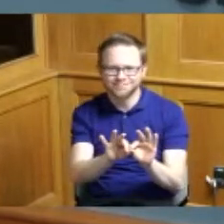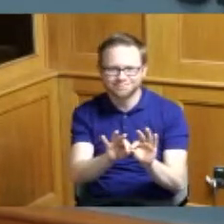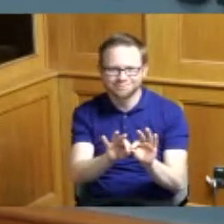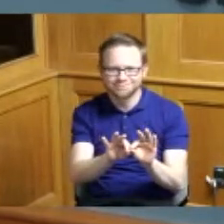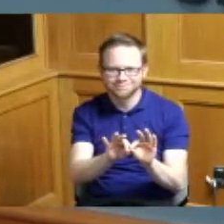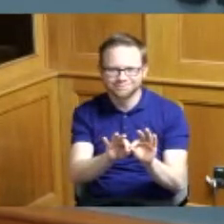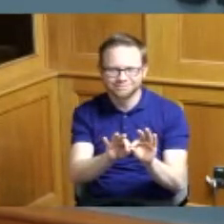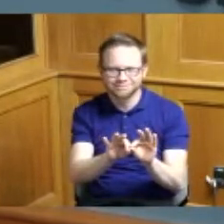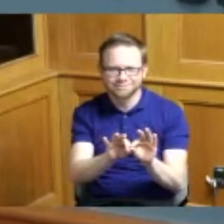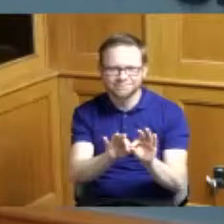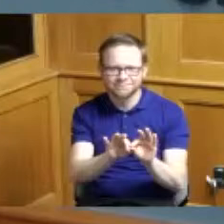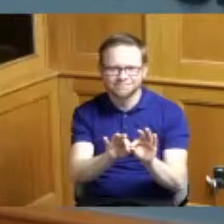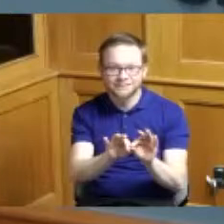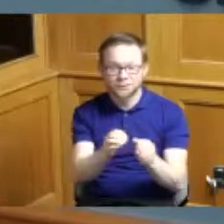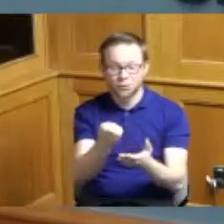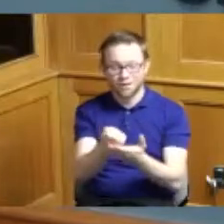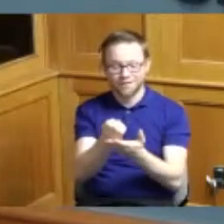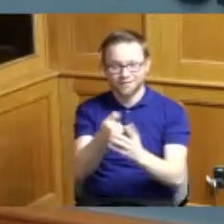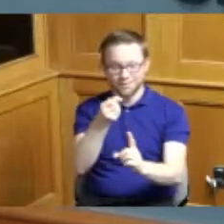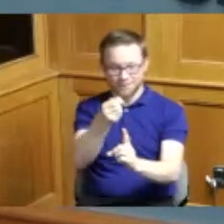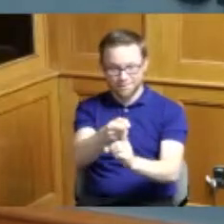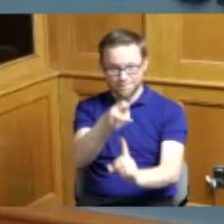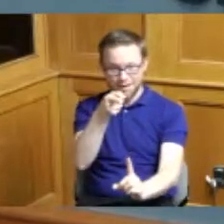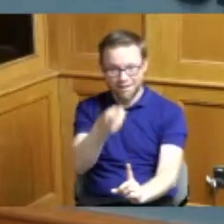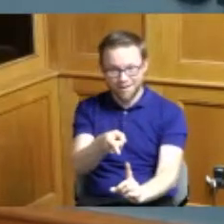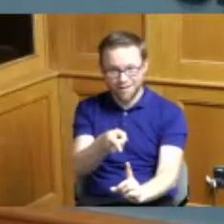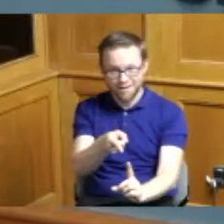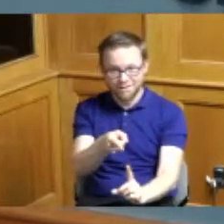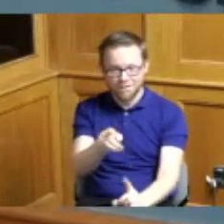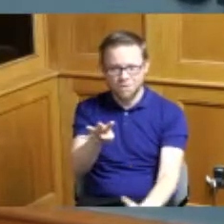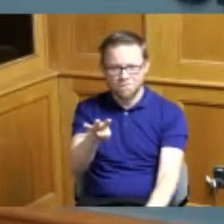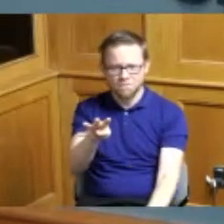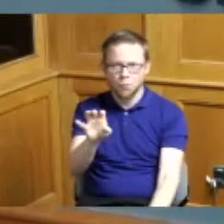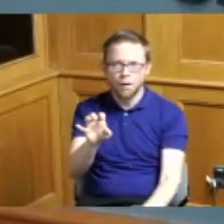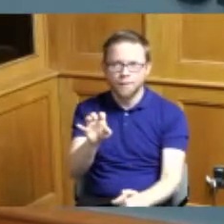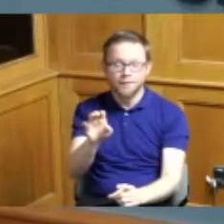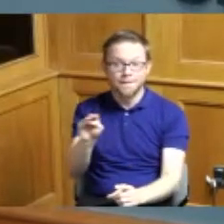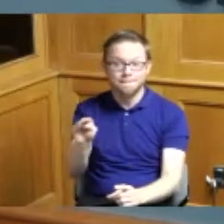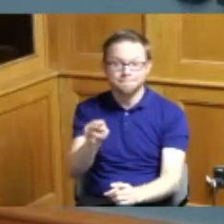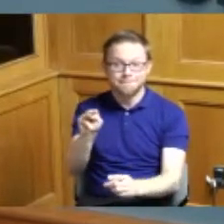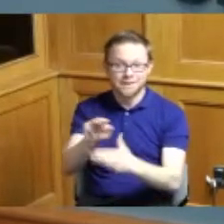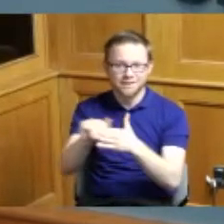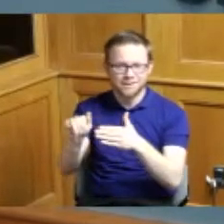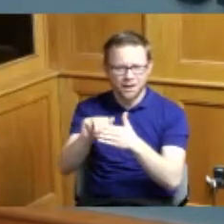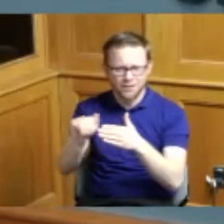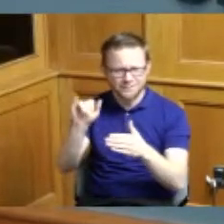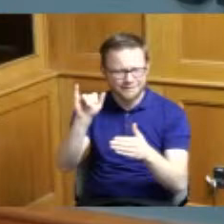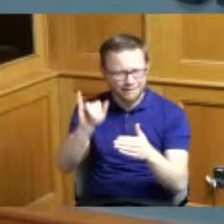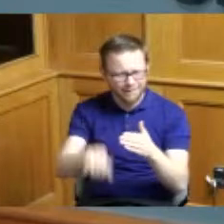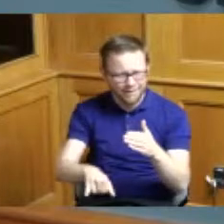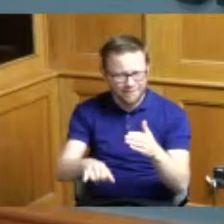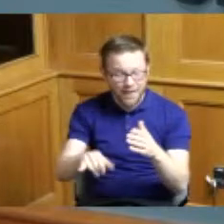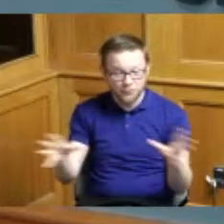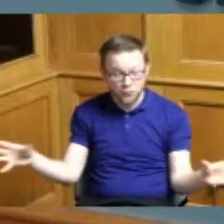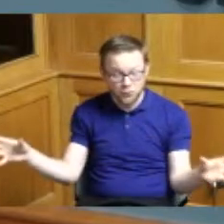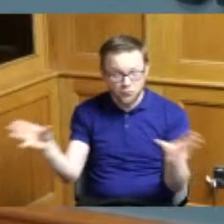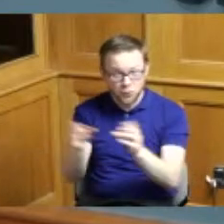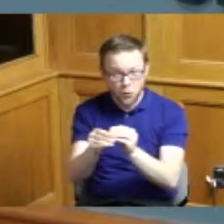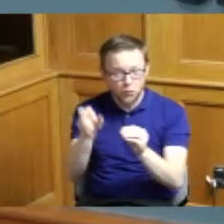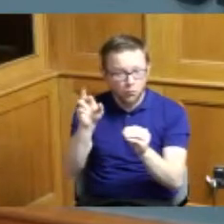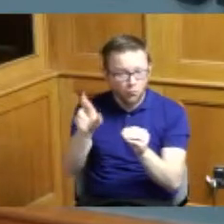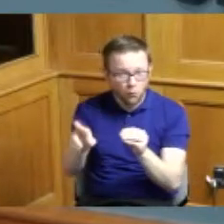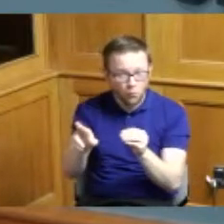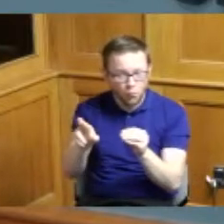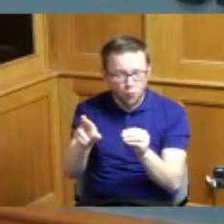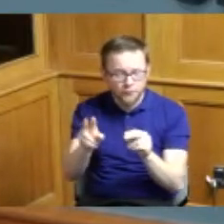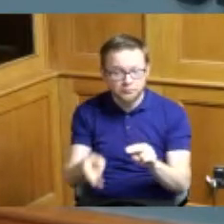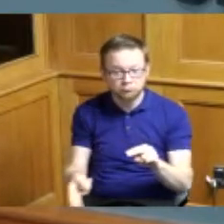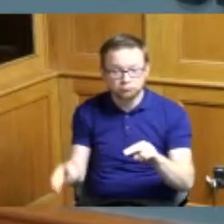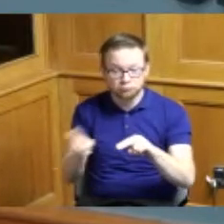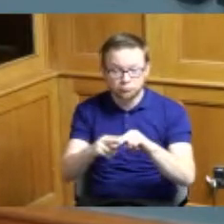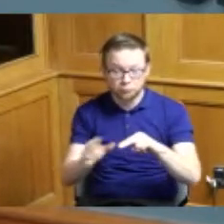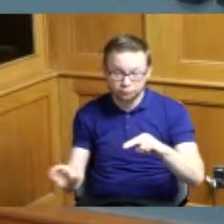we're talking about economic impact of 400 million dollars but is that net no it's not net